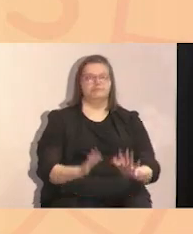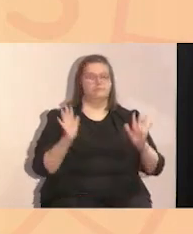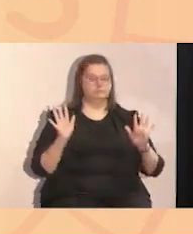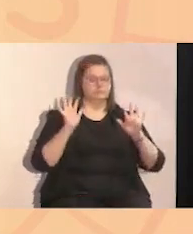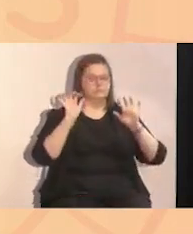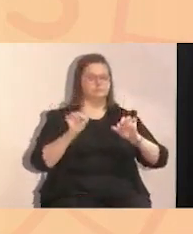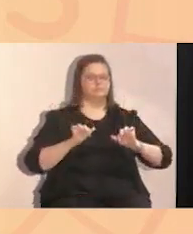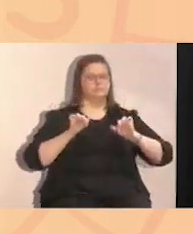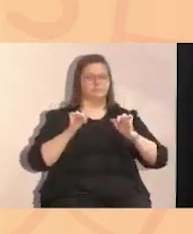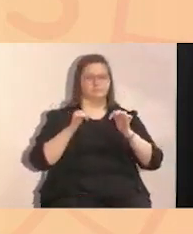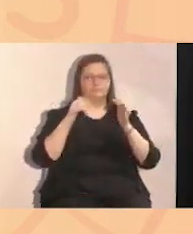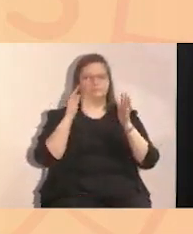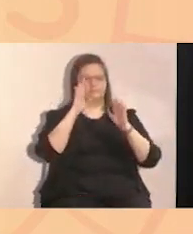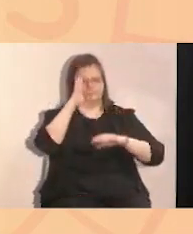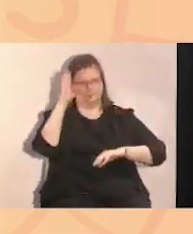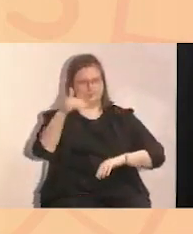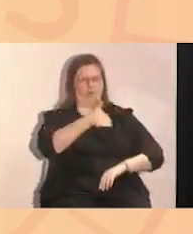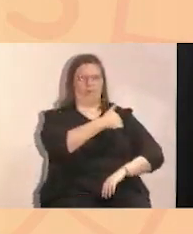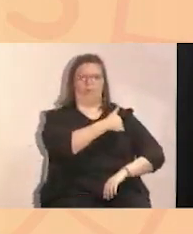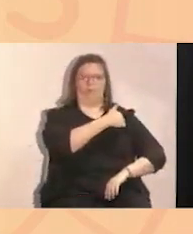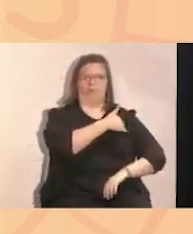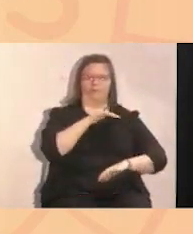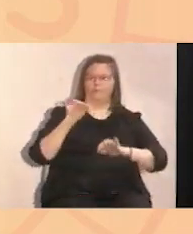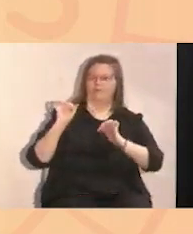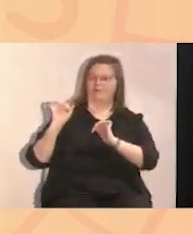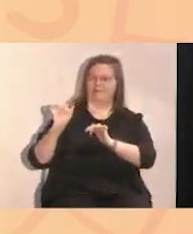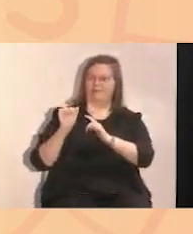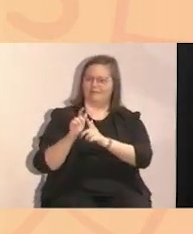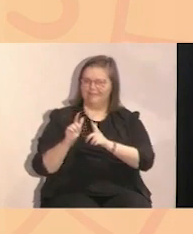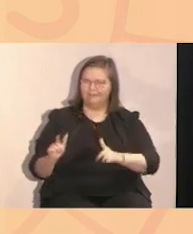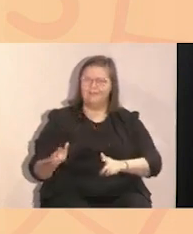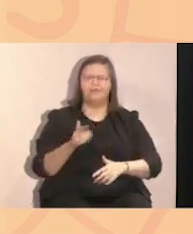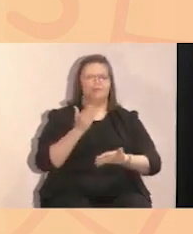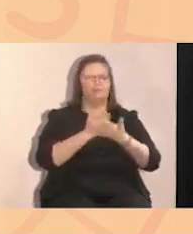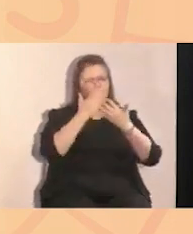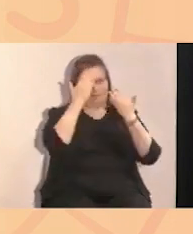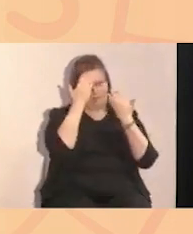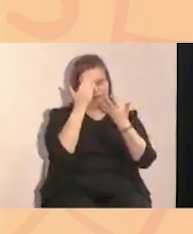(SPEAKS AN INDIGENOUS LANGUAGE). Good morning, (SPEAKS AN INDIGENOUS LANGUAGE). I'm truly honoured to be here today and offer